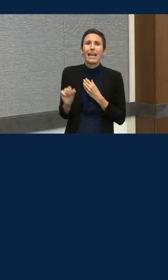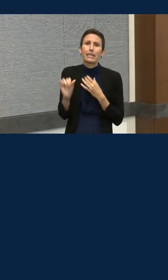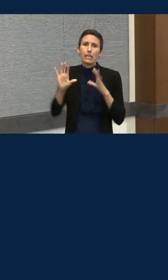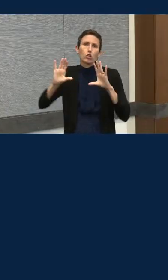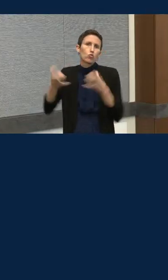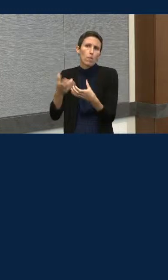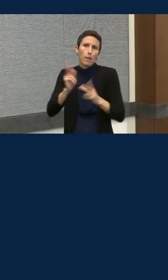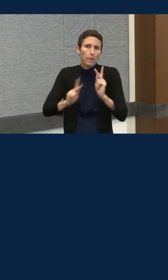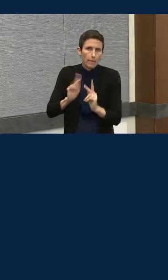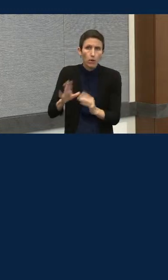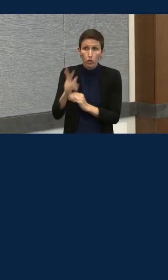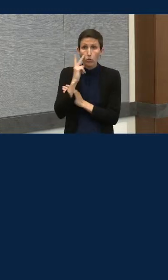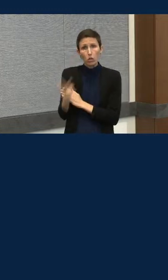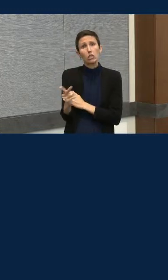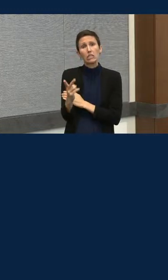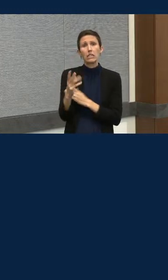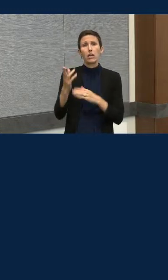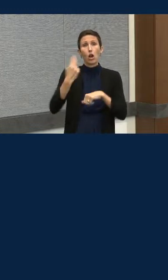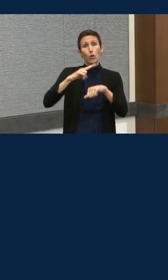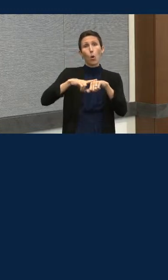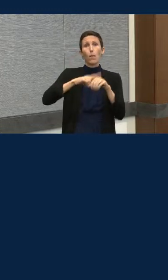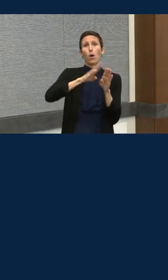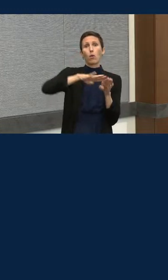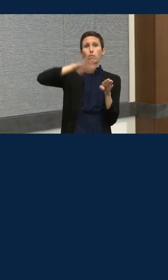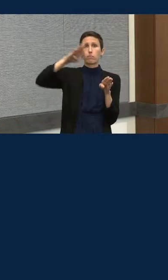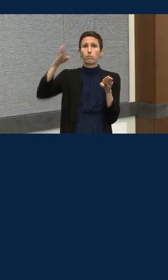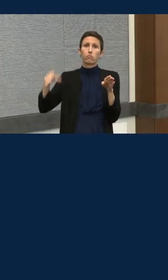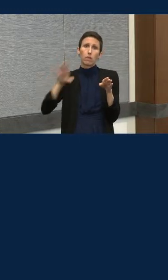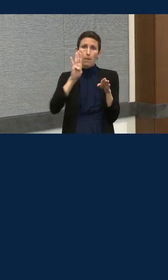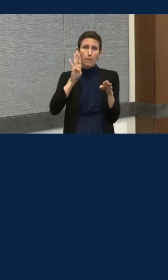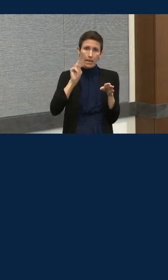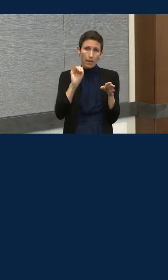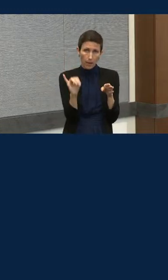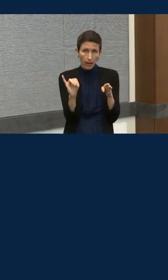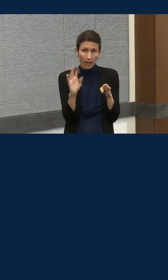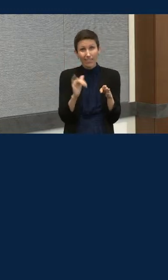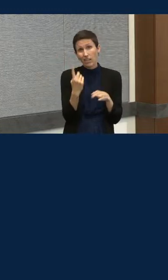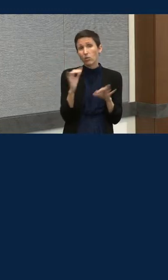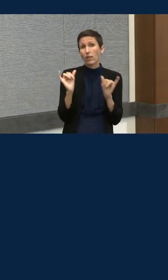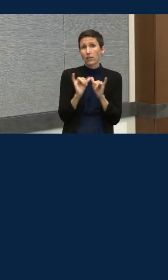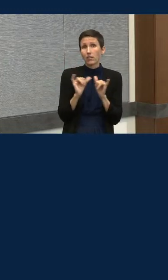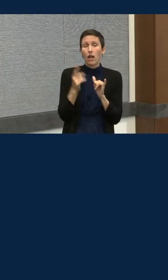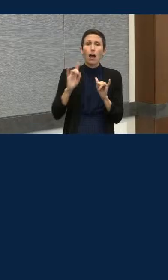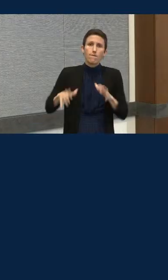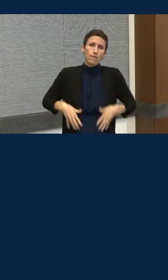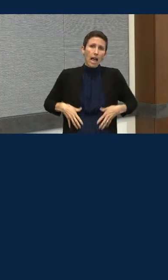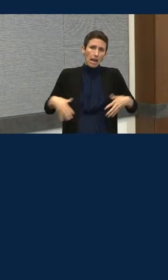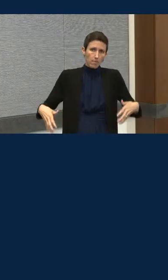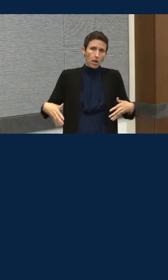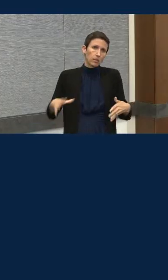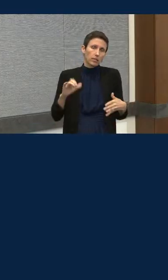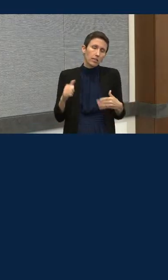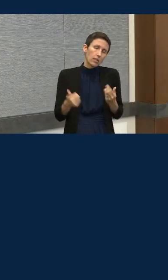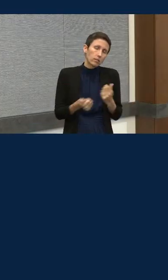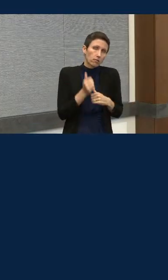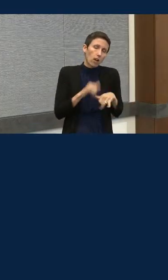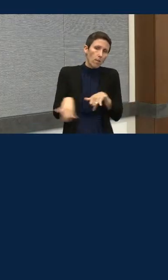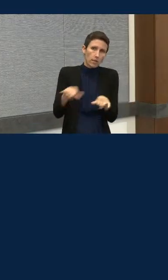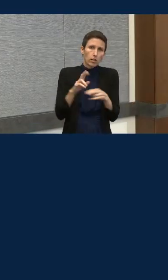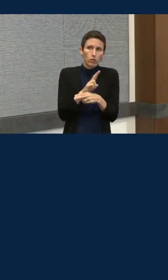a bell curve of body mass index which is one of the measures of